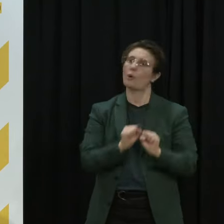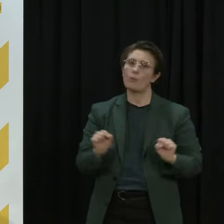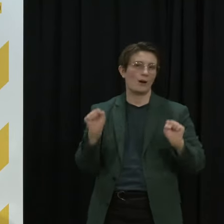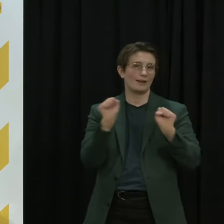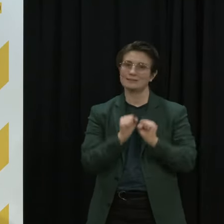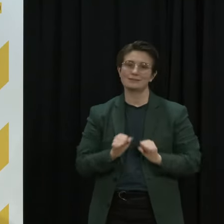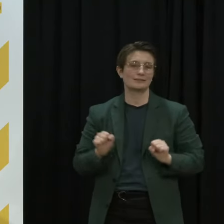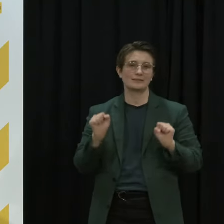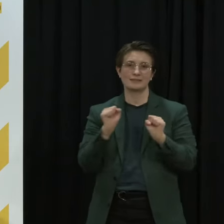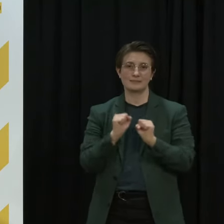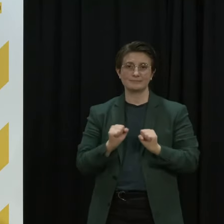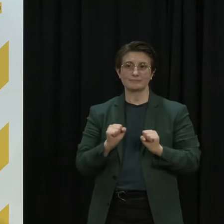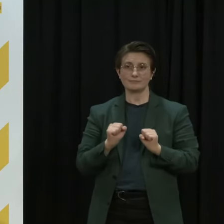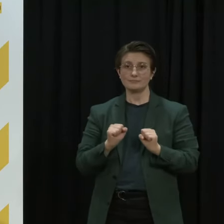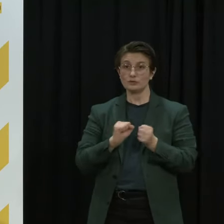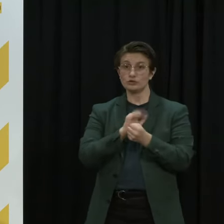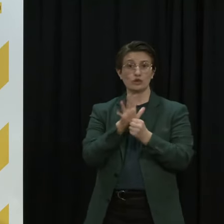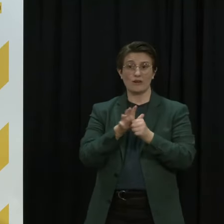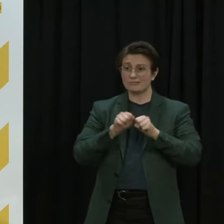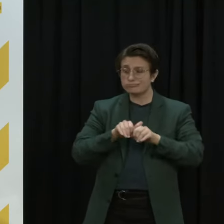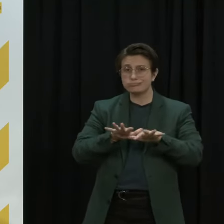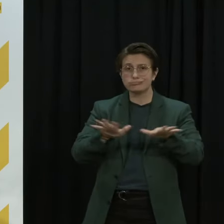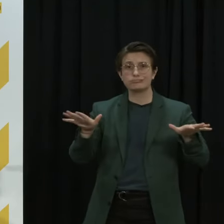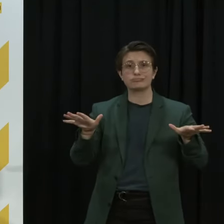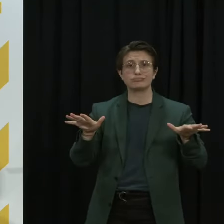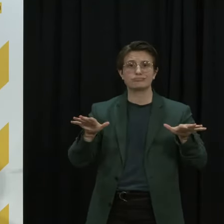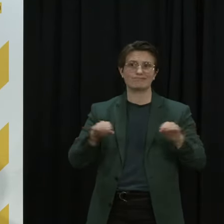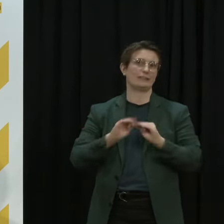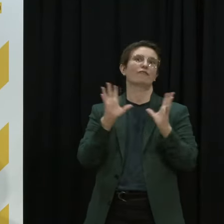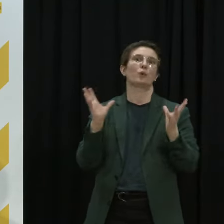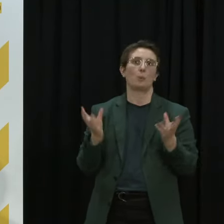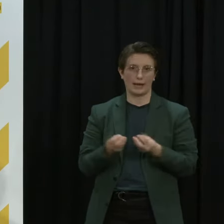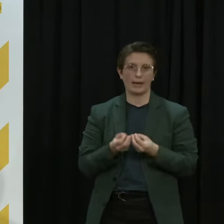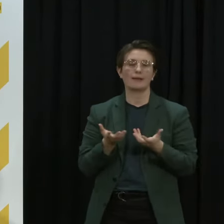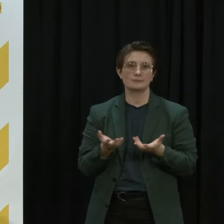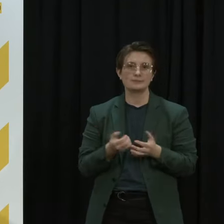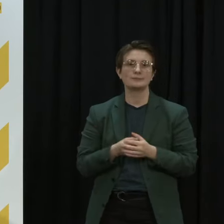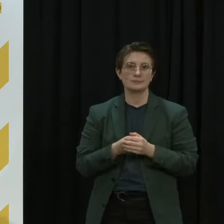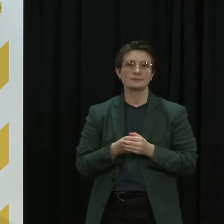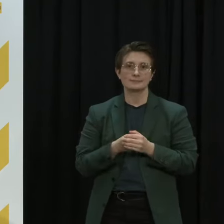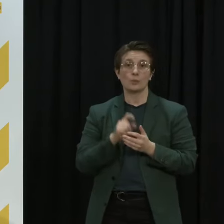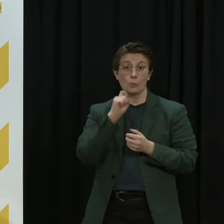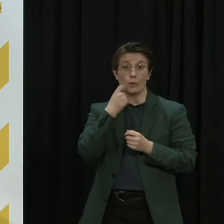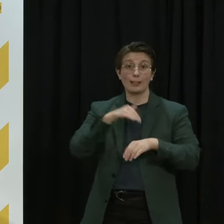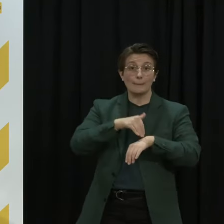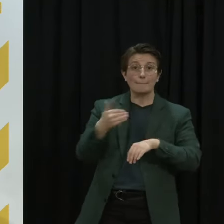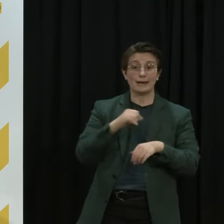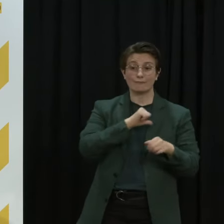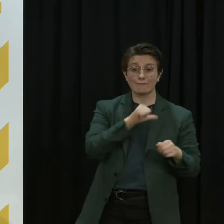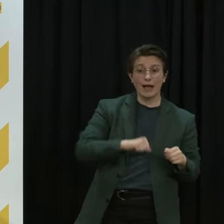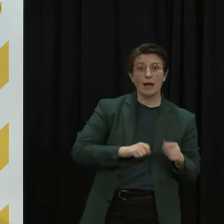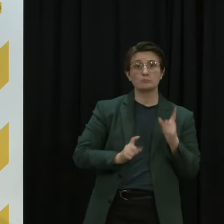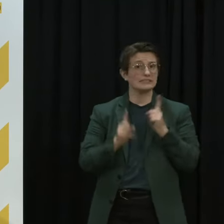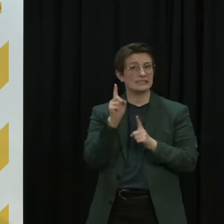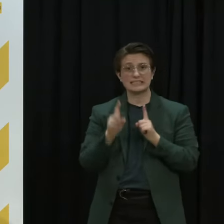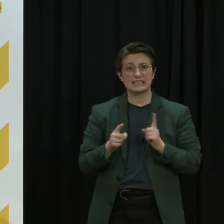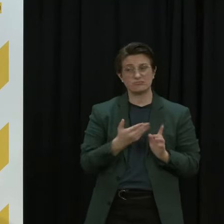That should be crystal clear by now.